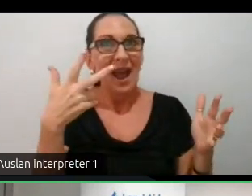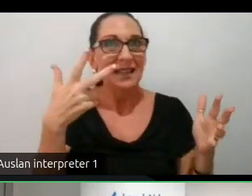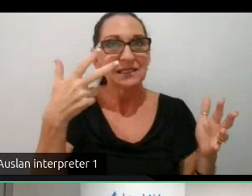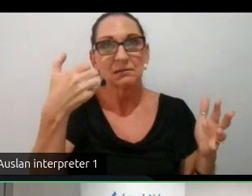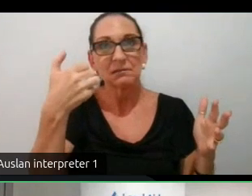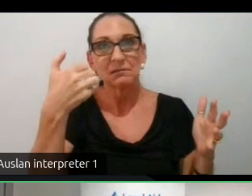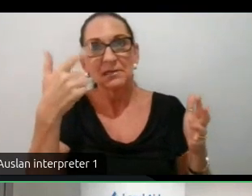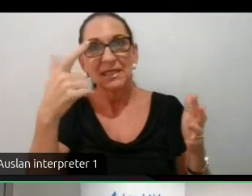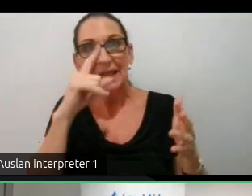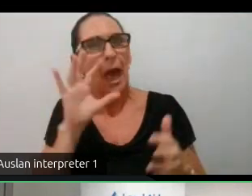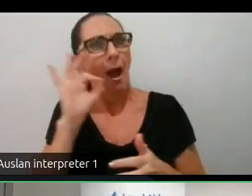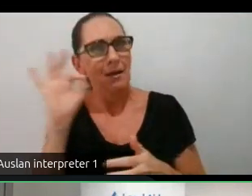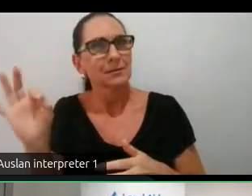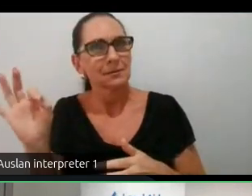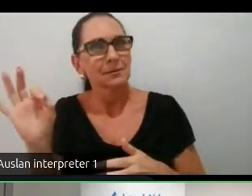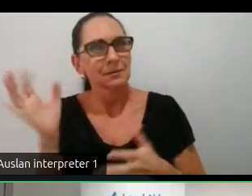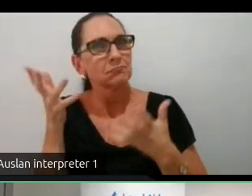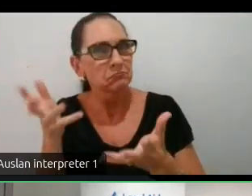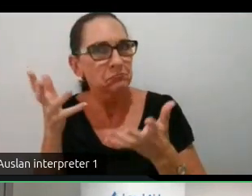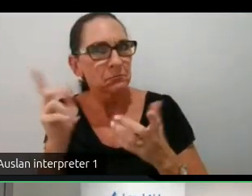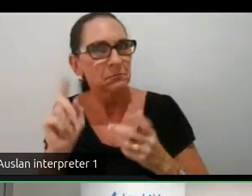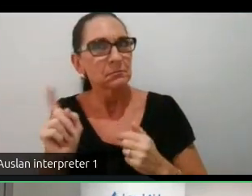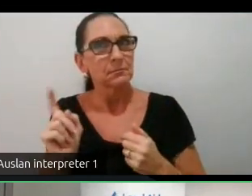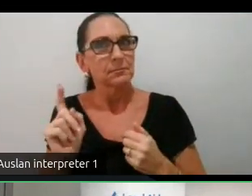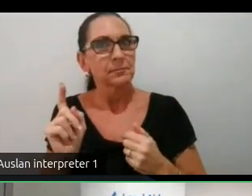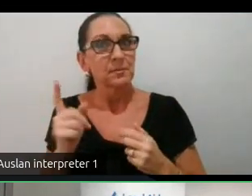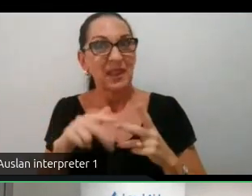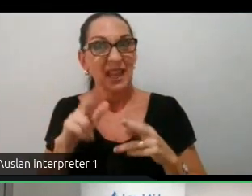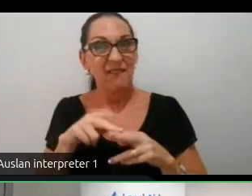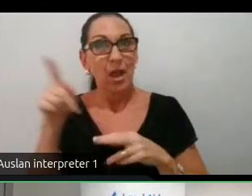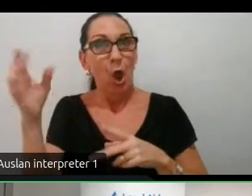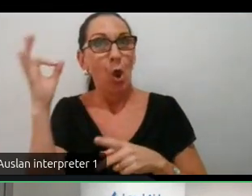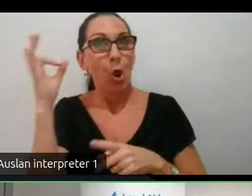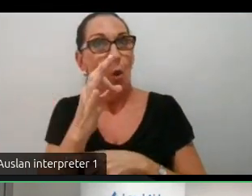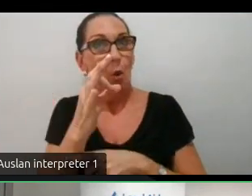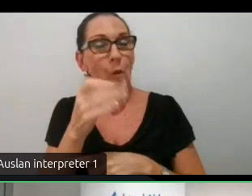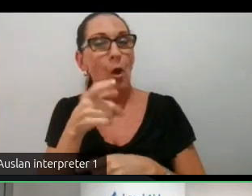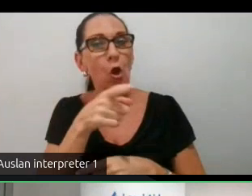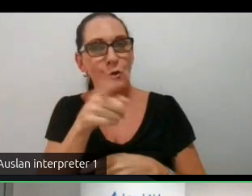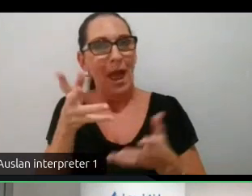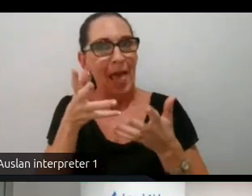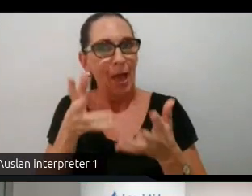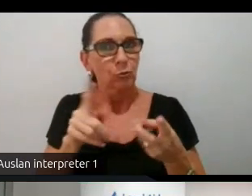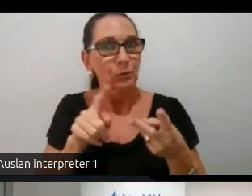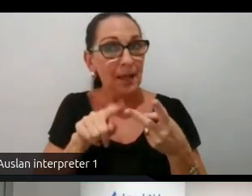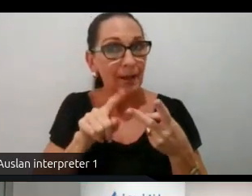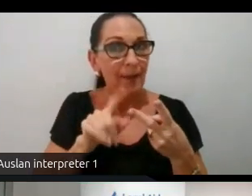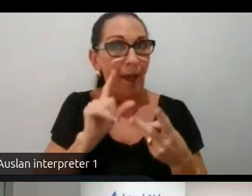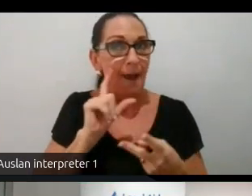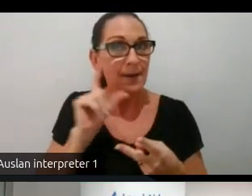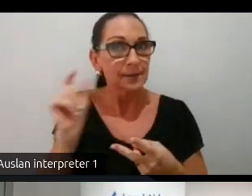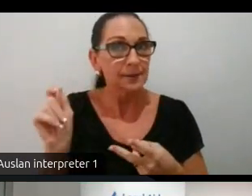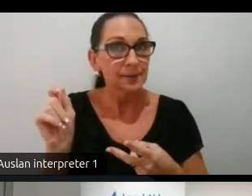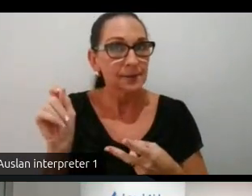you're allowed to ask for that. And if you get told no, you're allowed to ask again.